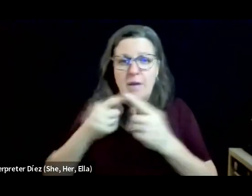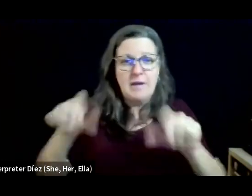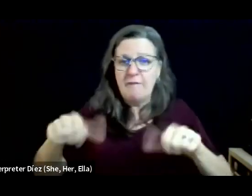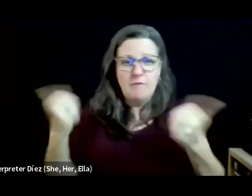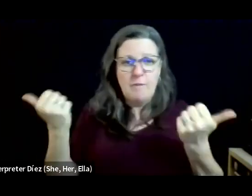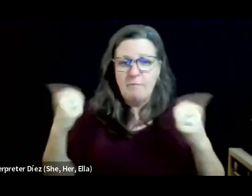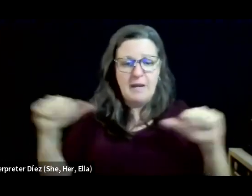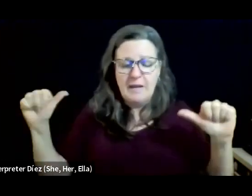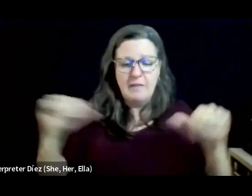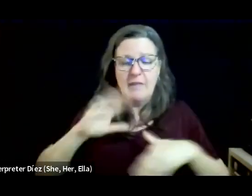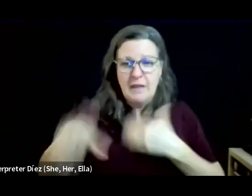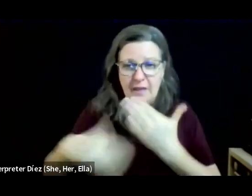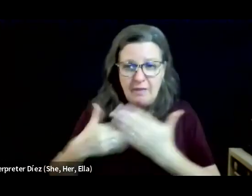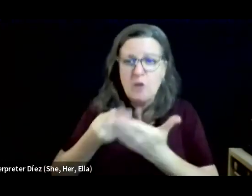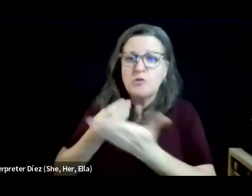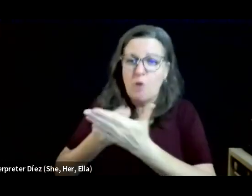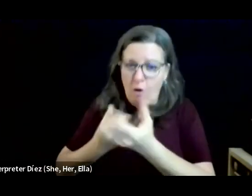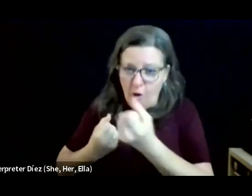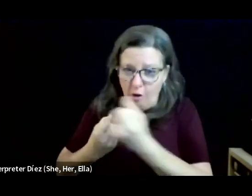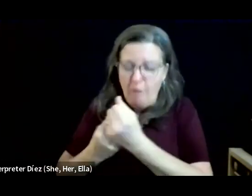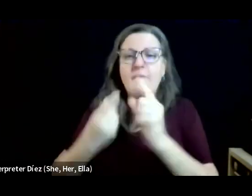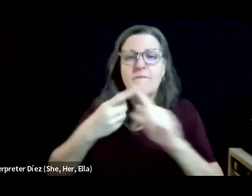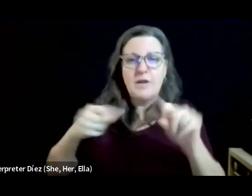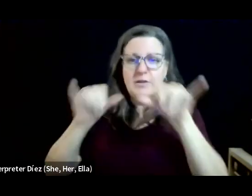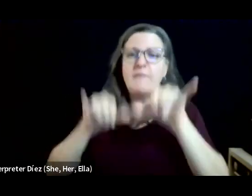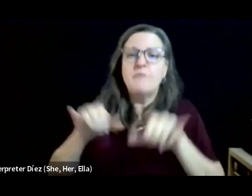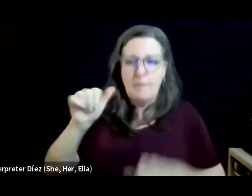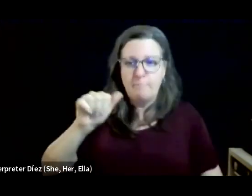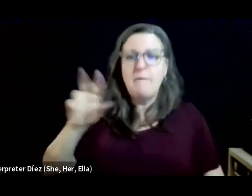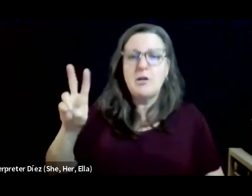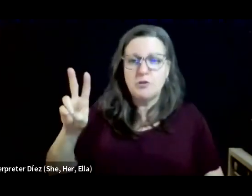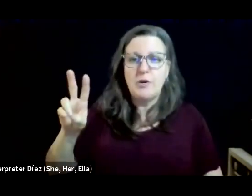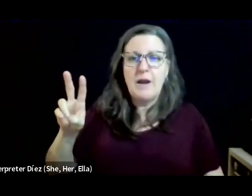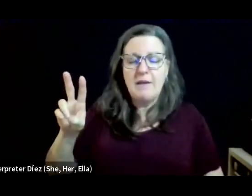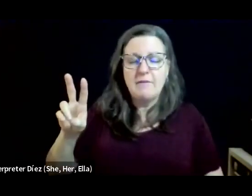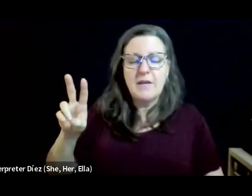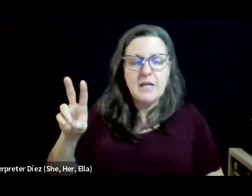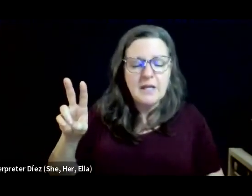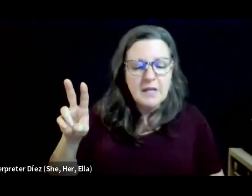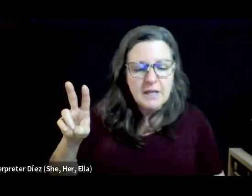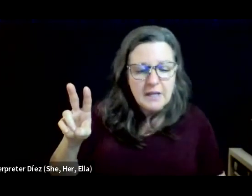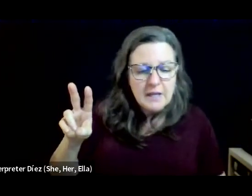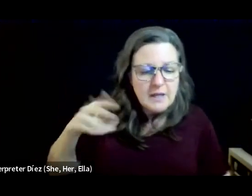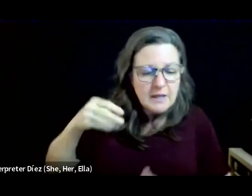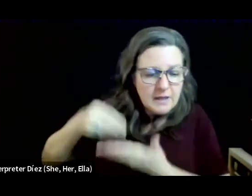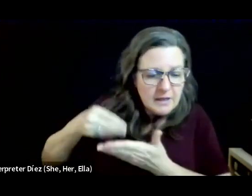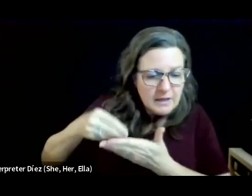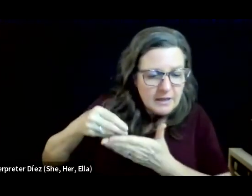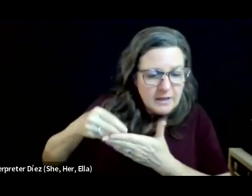These are all funded out of Measure AV through existing money that pre- Bonds that have already been sold.